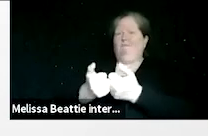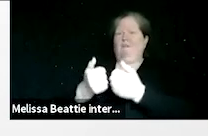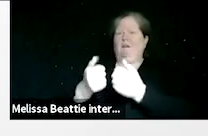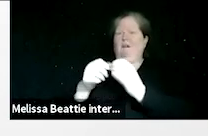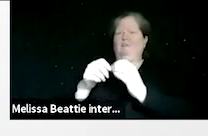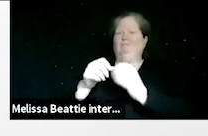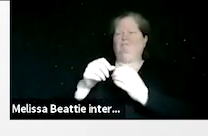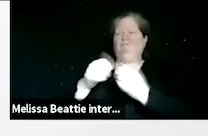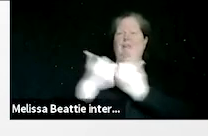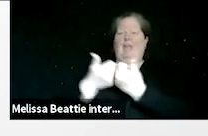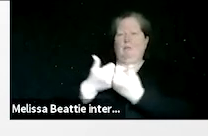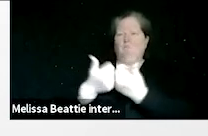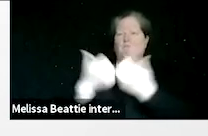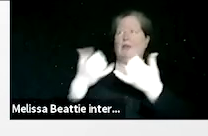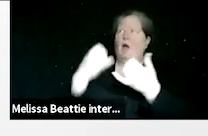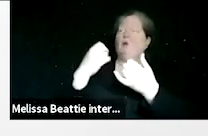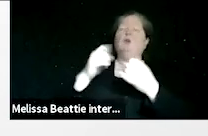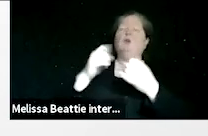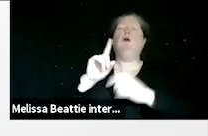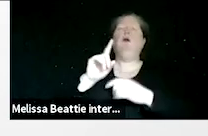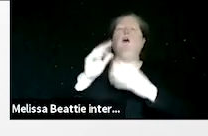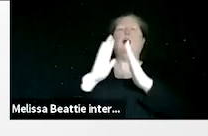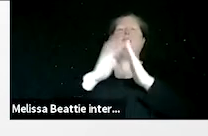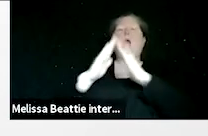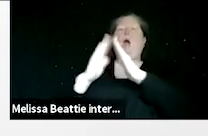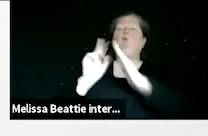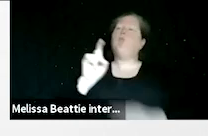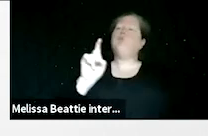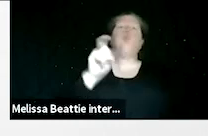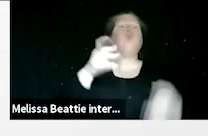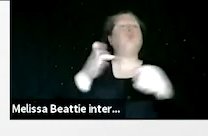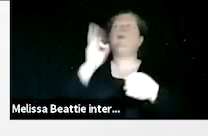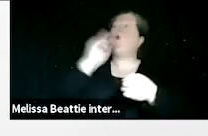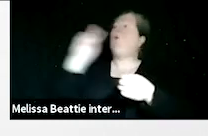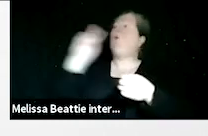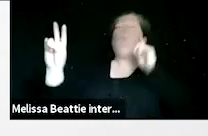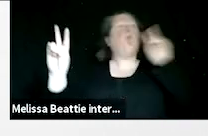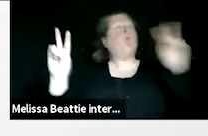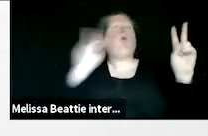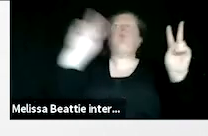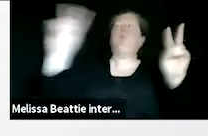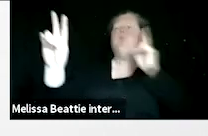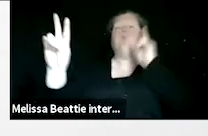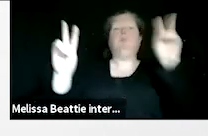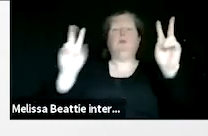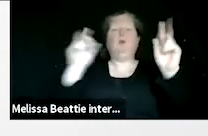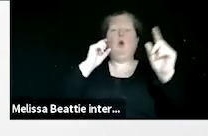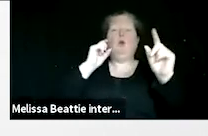Rick Mislan: That are on the buildings are in the hallway or in the tube as you're walking down through the you know the tunnel. Rick Mislan: Same Rick Mislan: